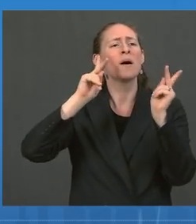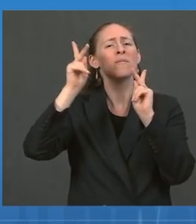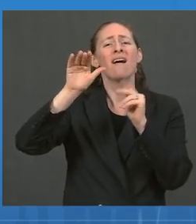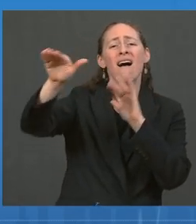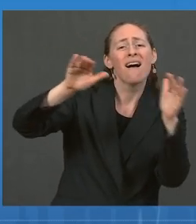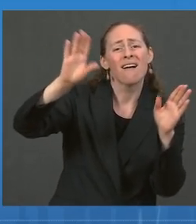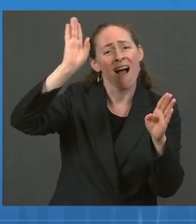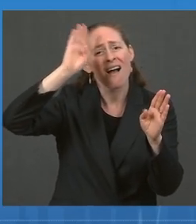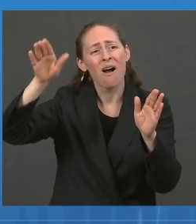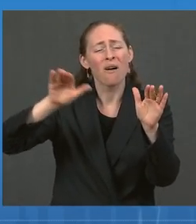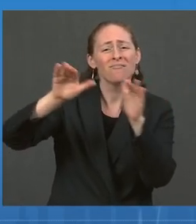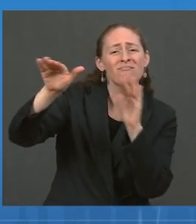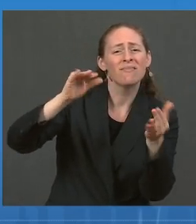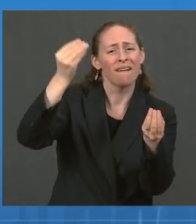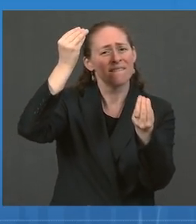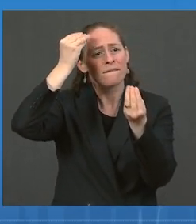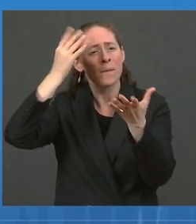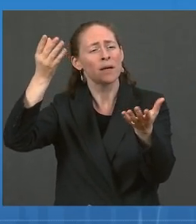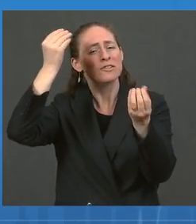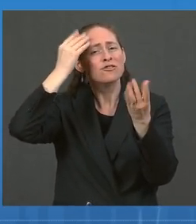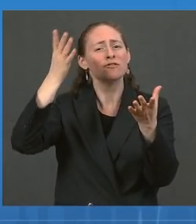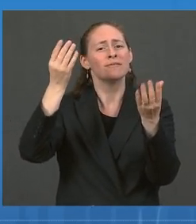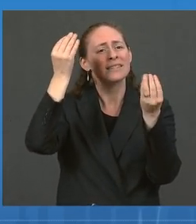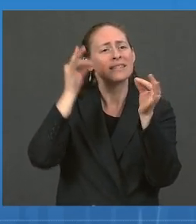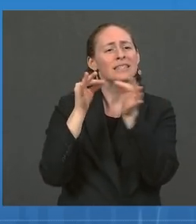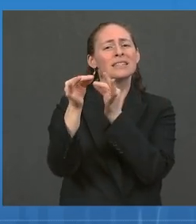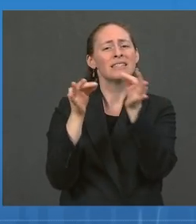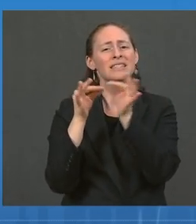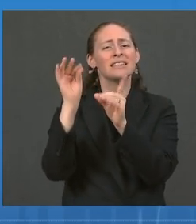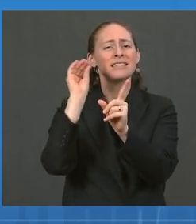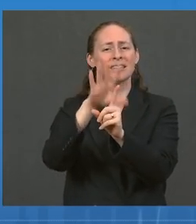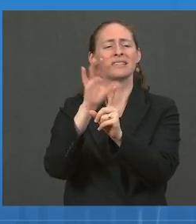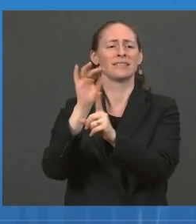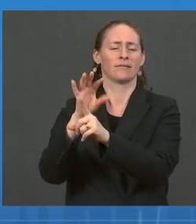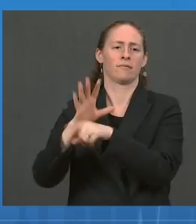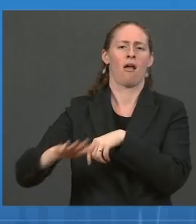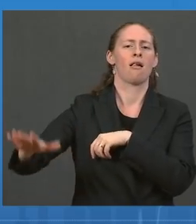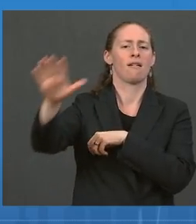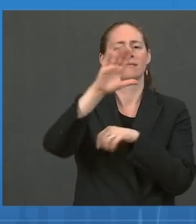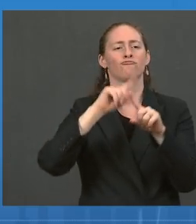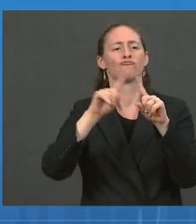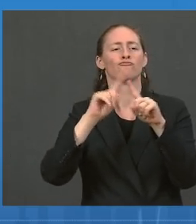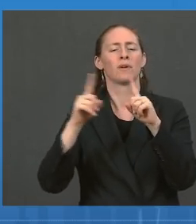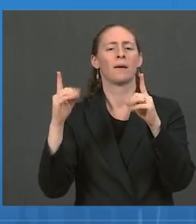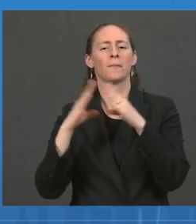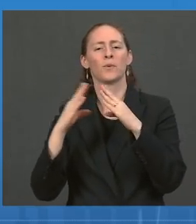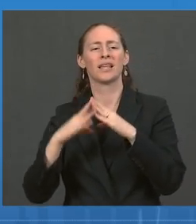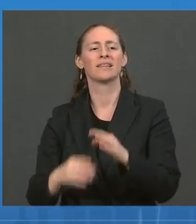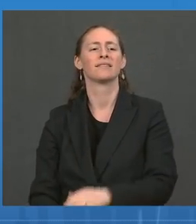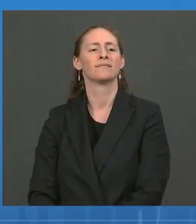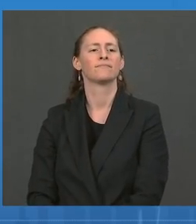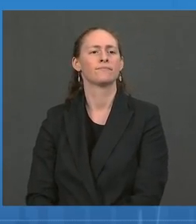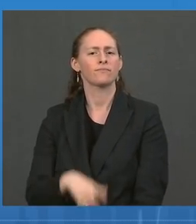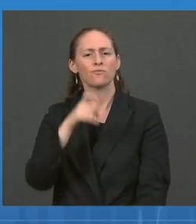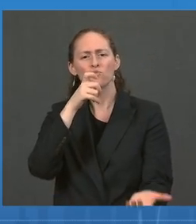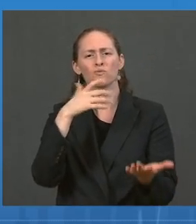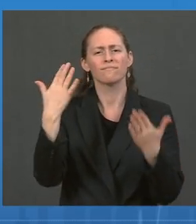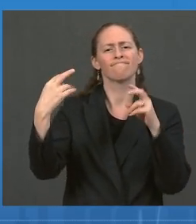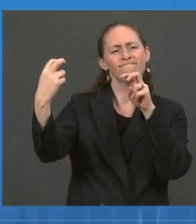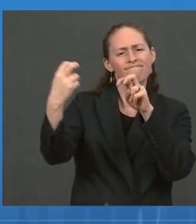and the science with their communities; all the creatives, all the space makers who dedicated their own platforms